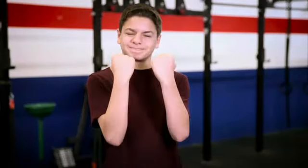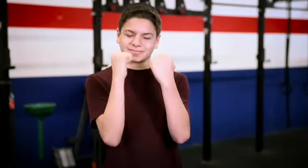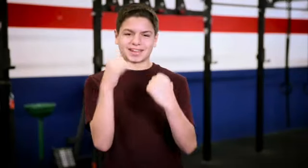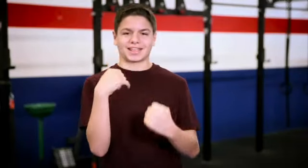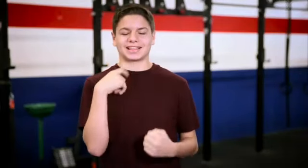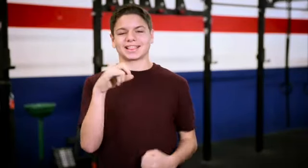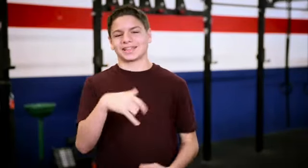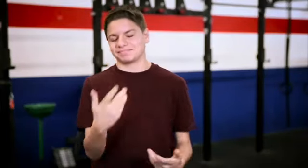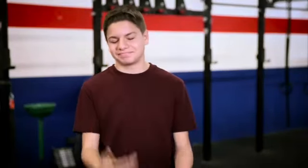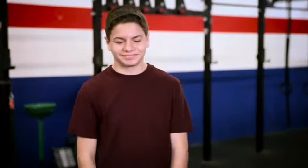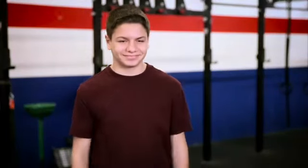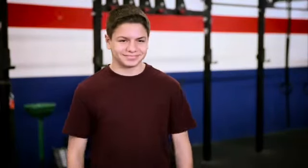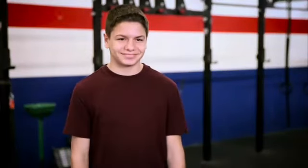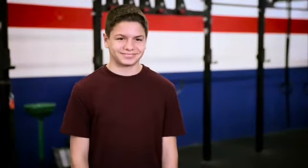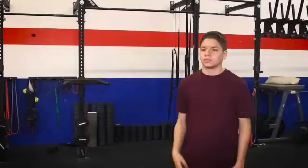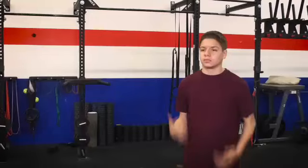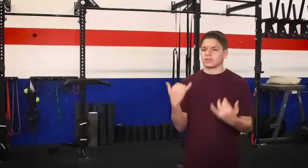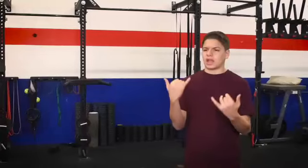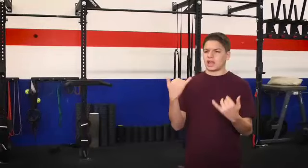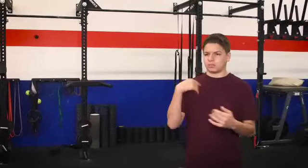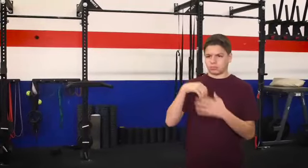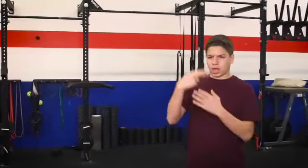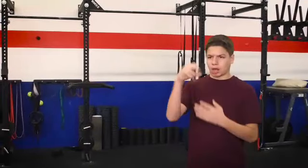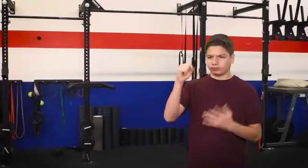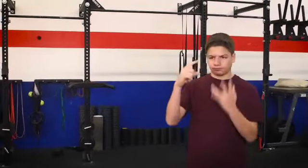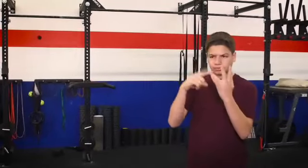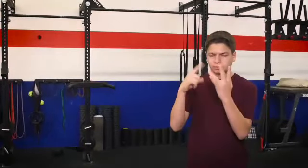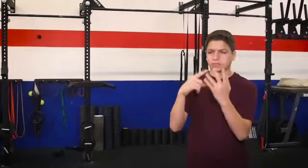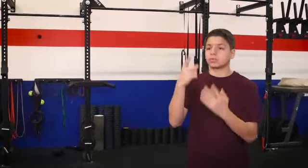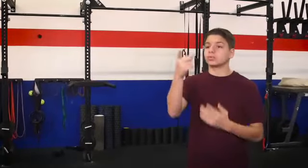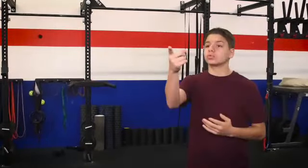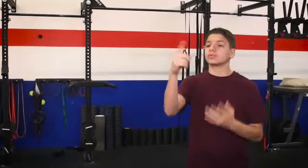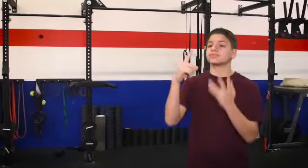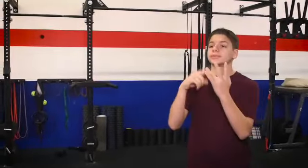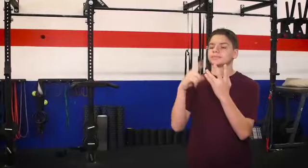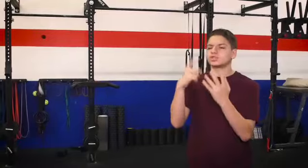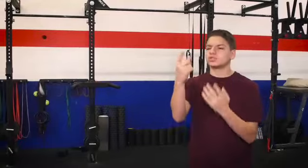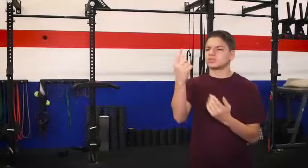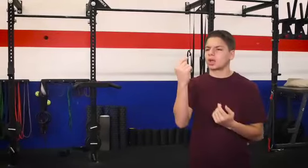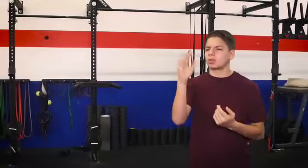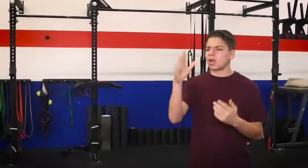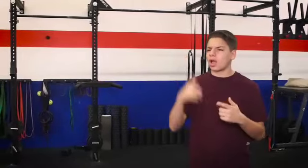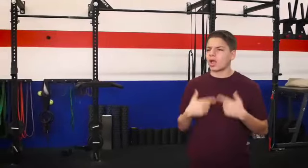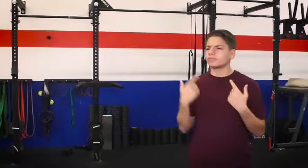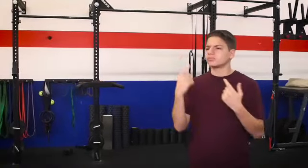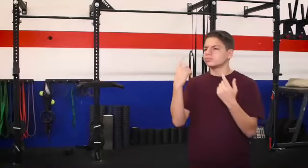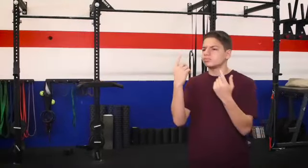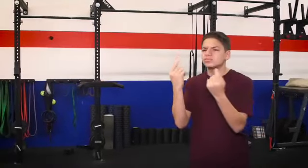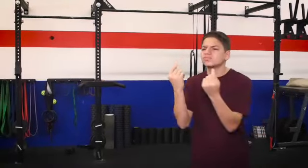Colors make me feel motivated. I need that. Now I am a freshman in high school.